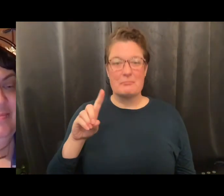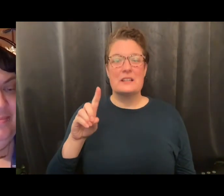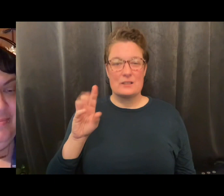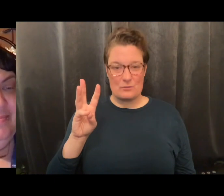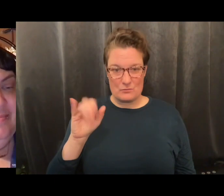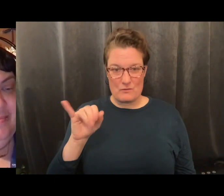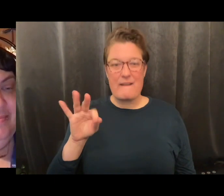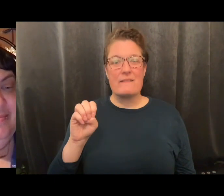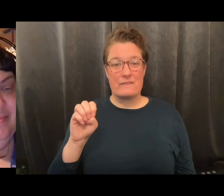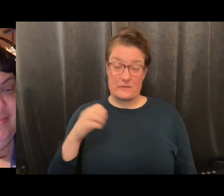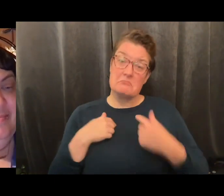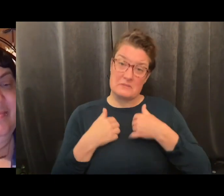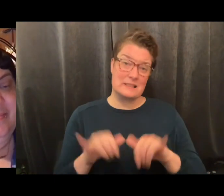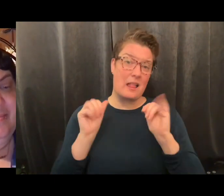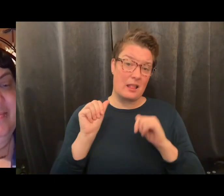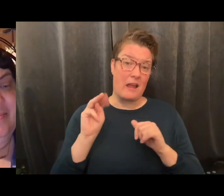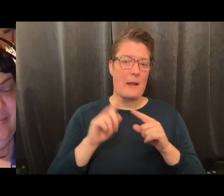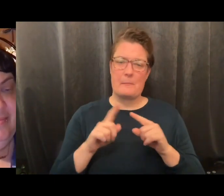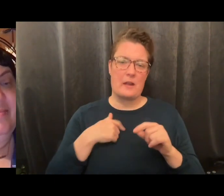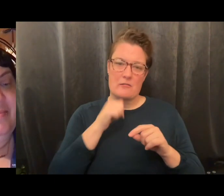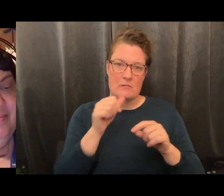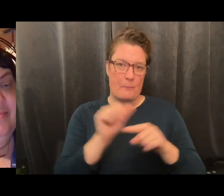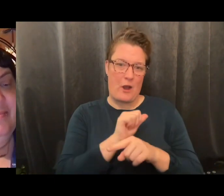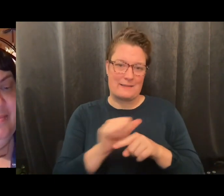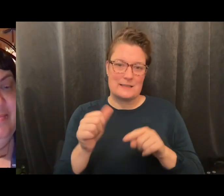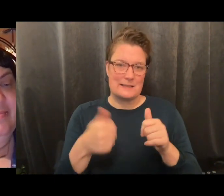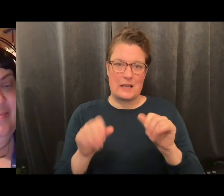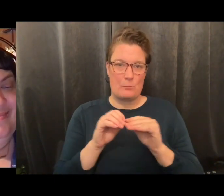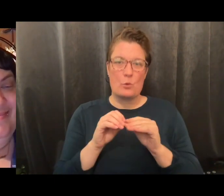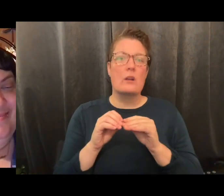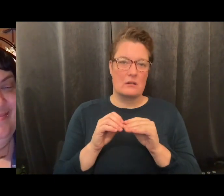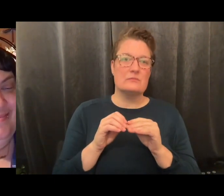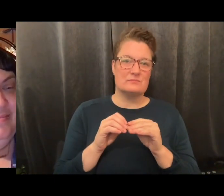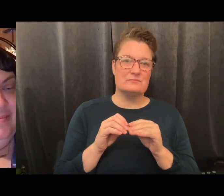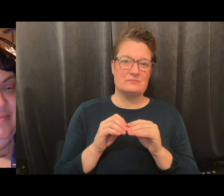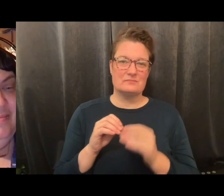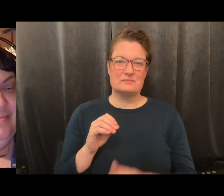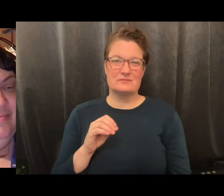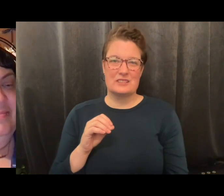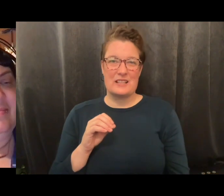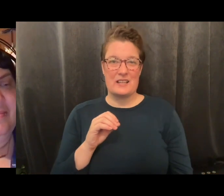It's kind of one of those things that you don't stop being it, because it's a way of